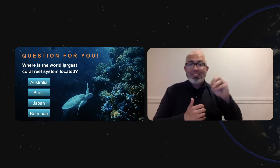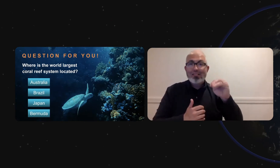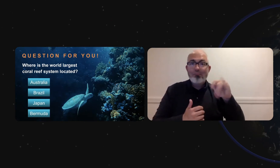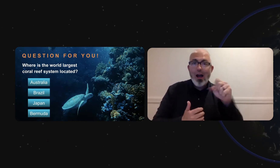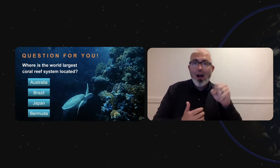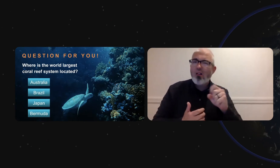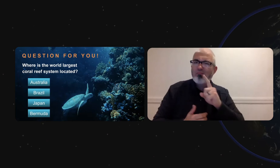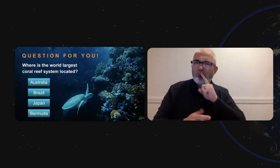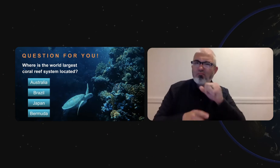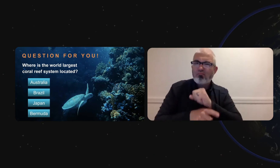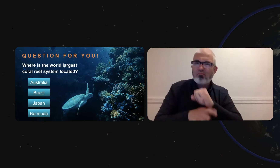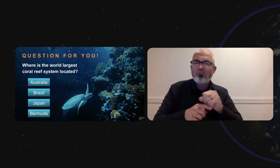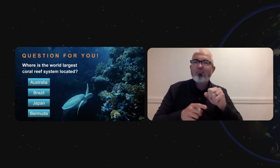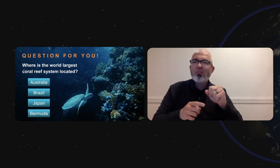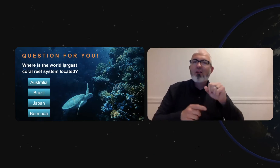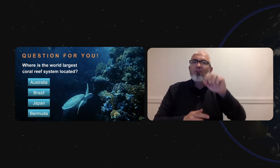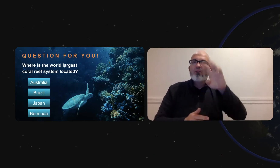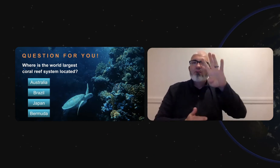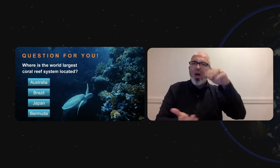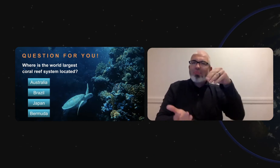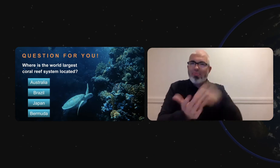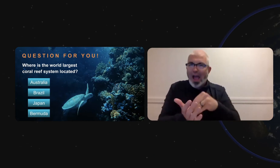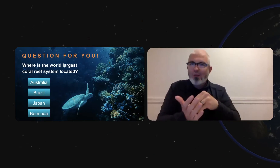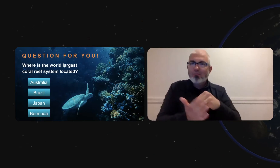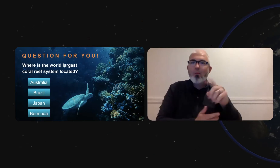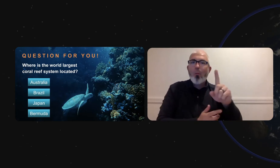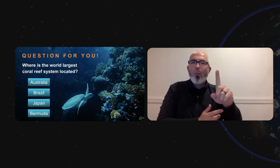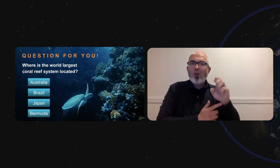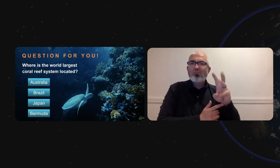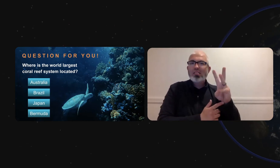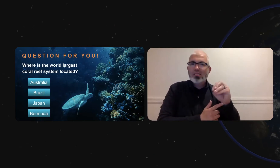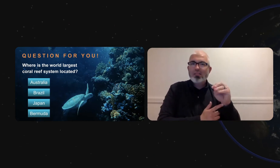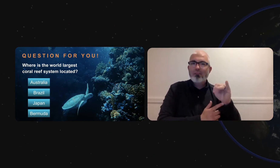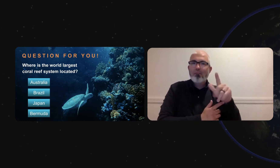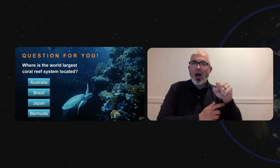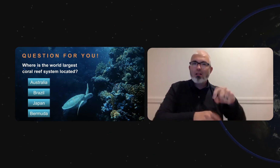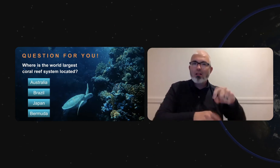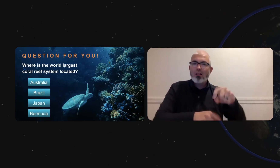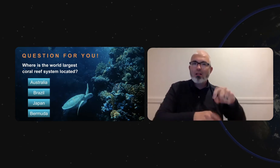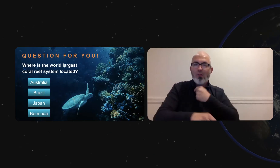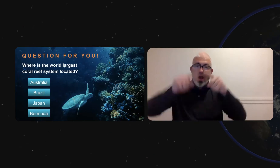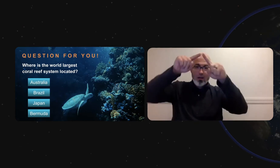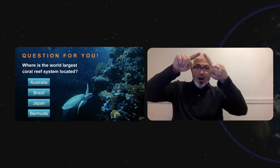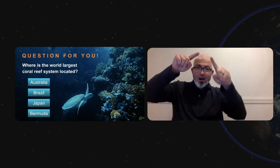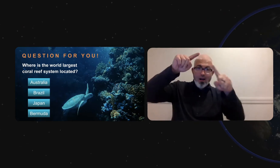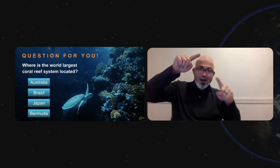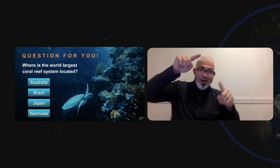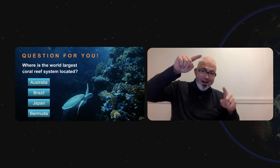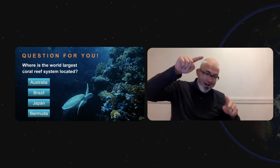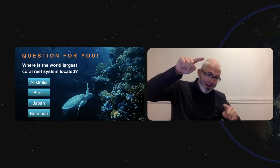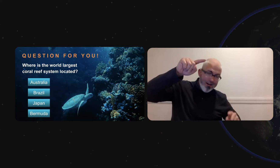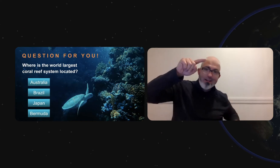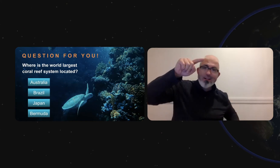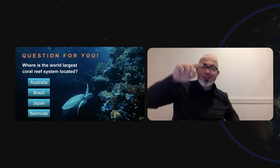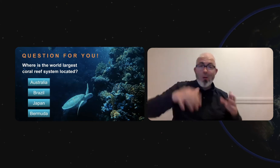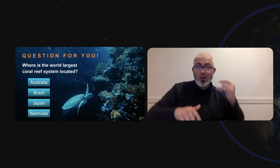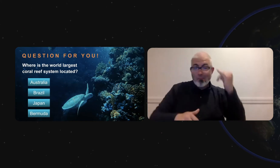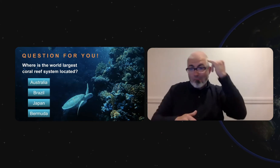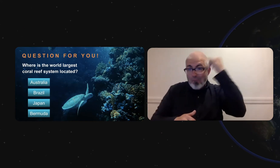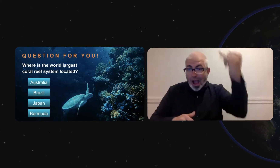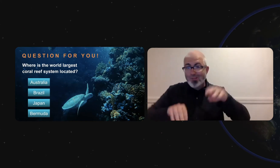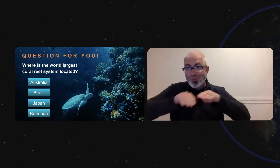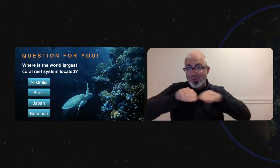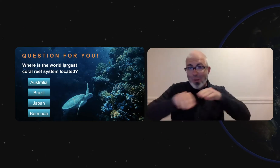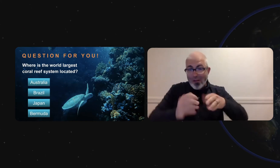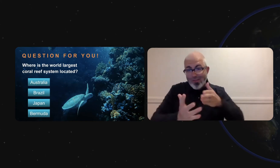That basin is critical for those who live off of it, fish from it.